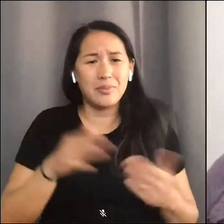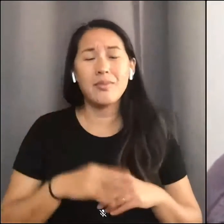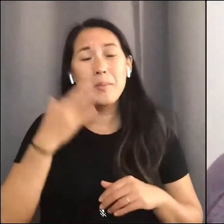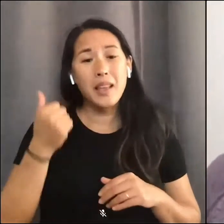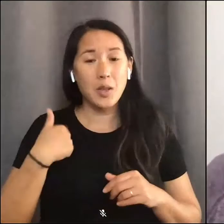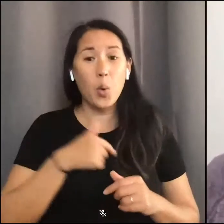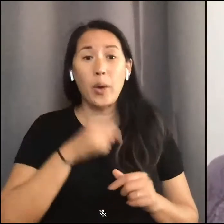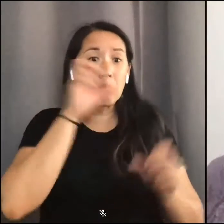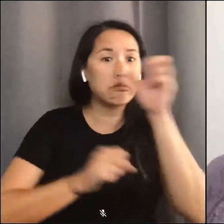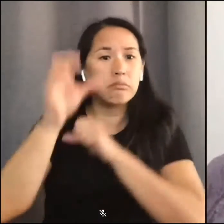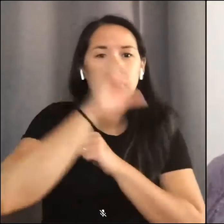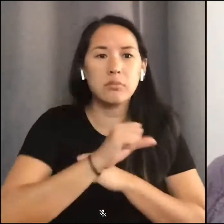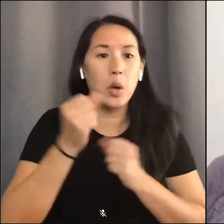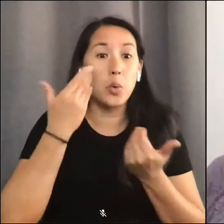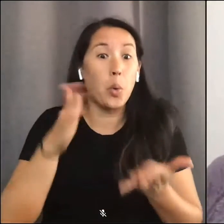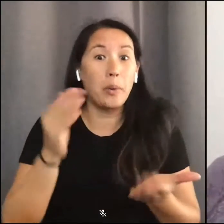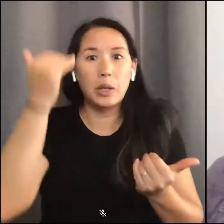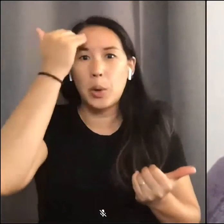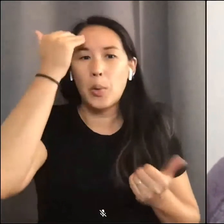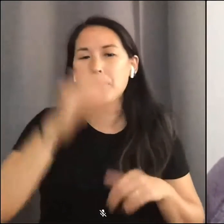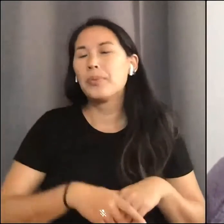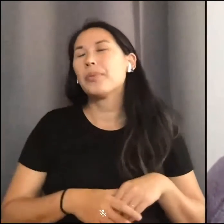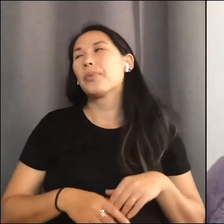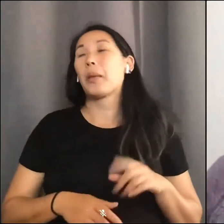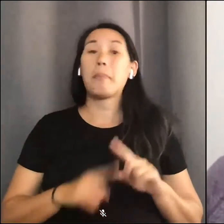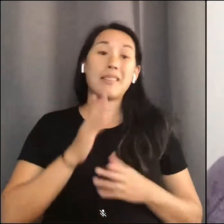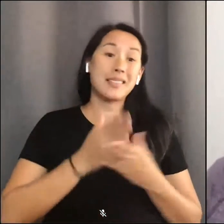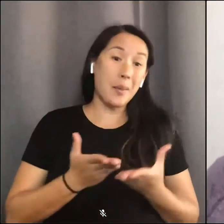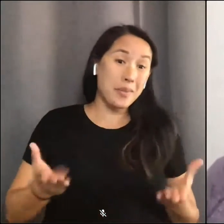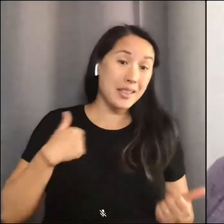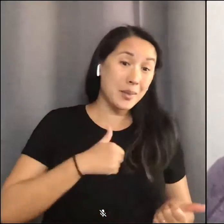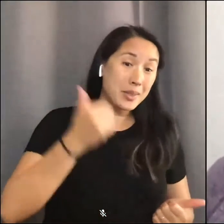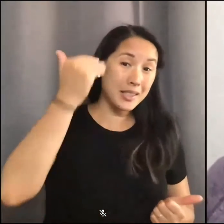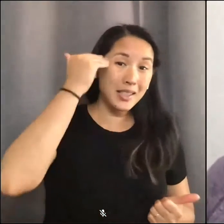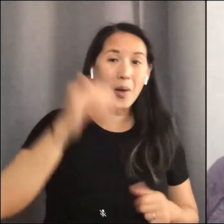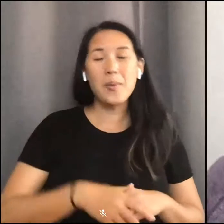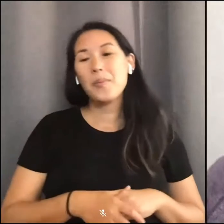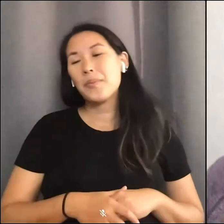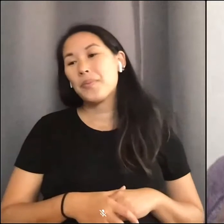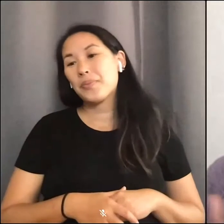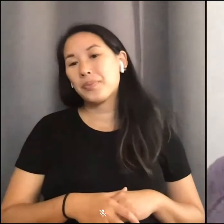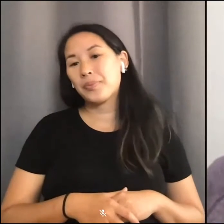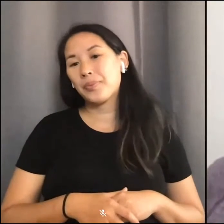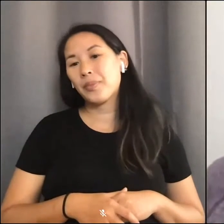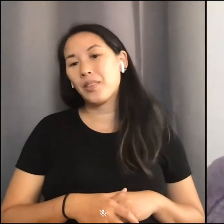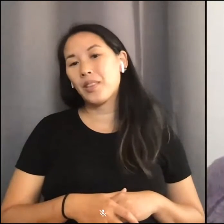guessing um but some of the things we do know is that there will be uh the trend is looking that